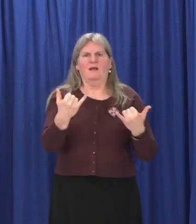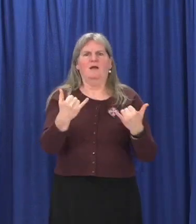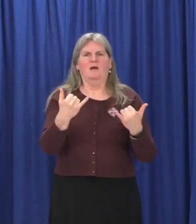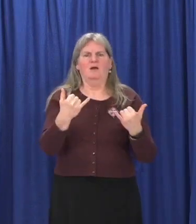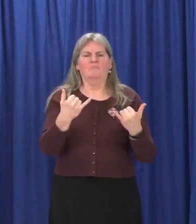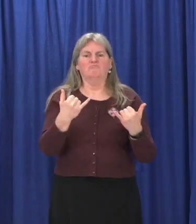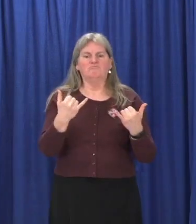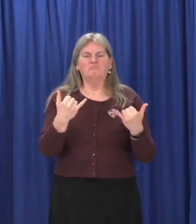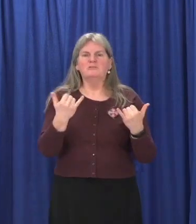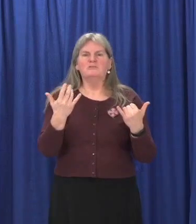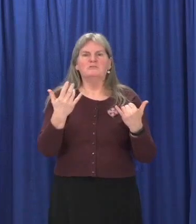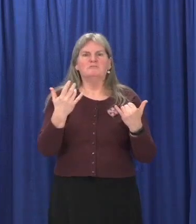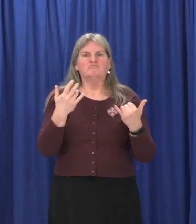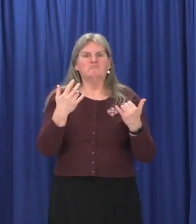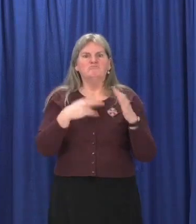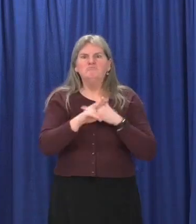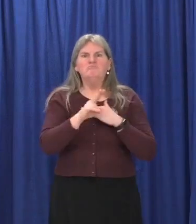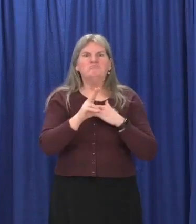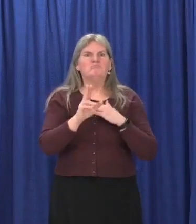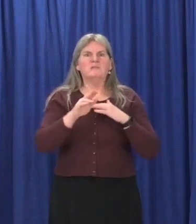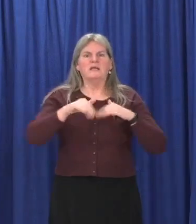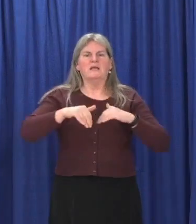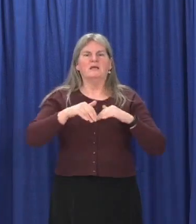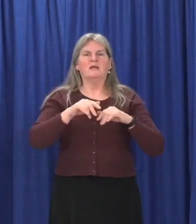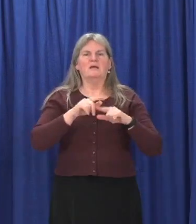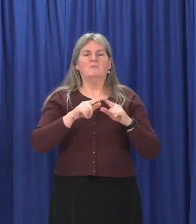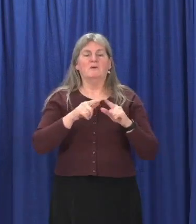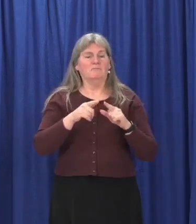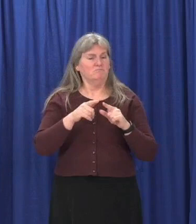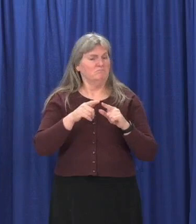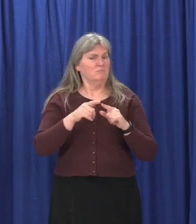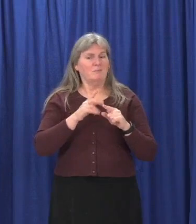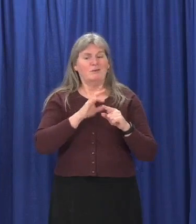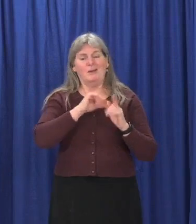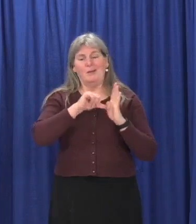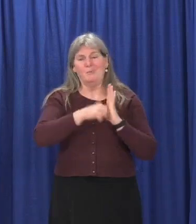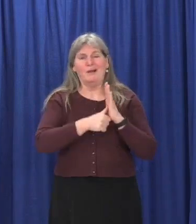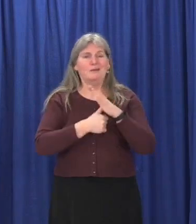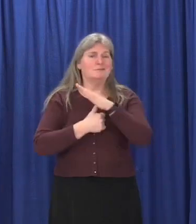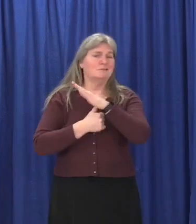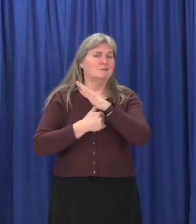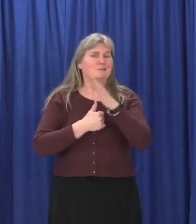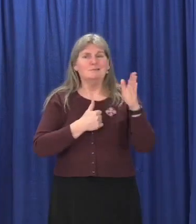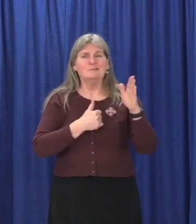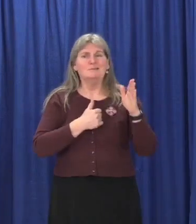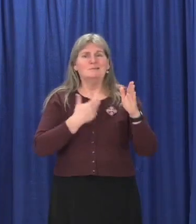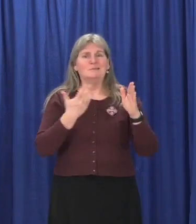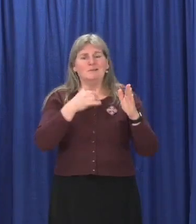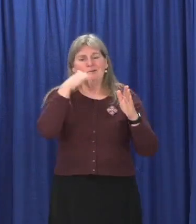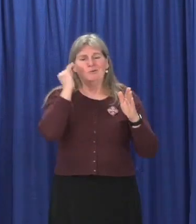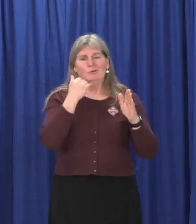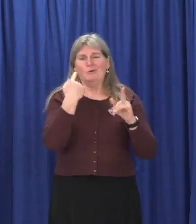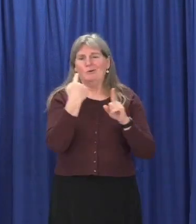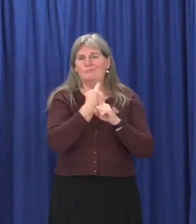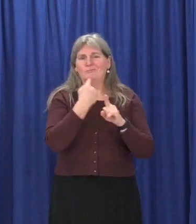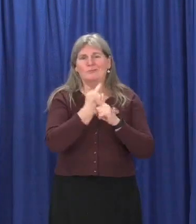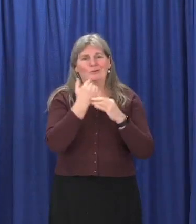with where we are, thanks to Yukoners' diligence to get boosted, those numbers as well have increased quite a bit,